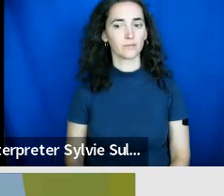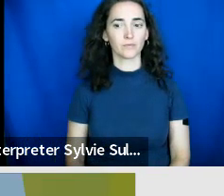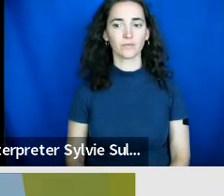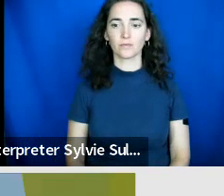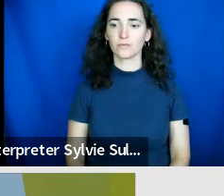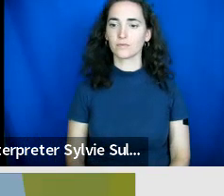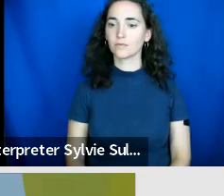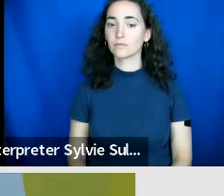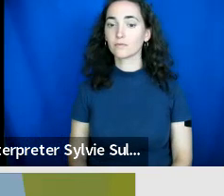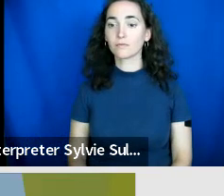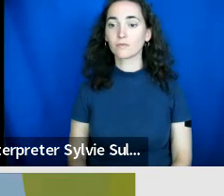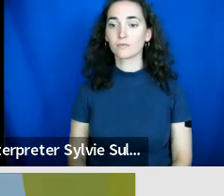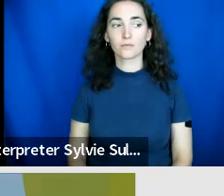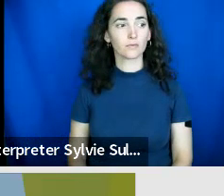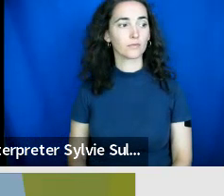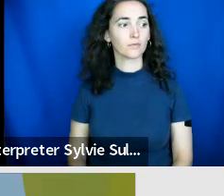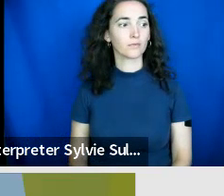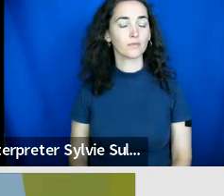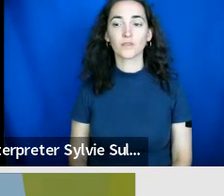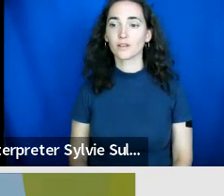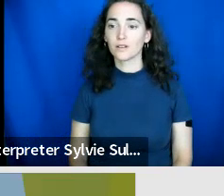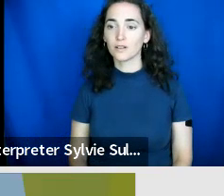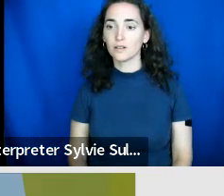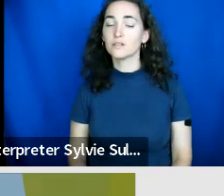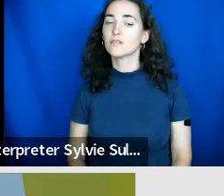So those are all things that made their way into house, Bill.